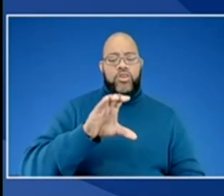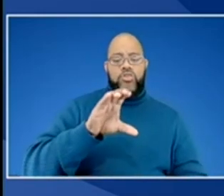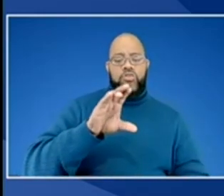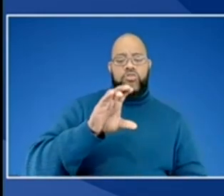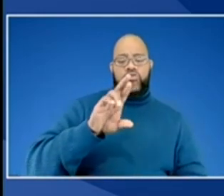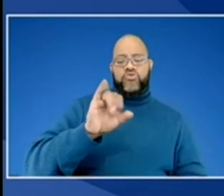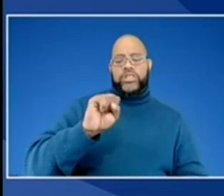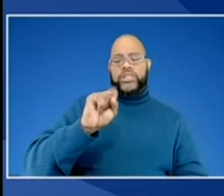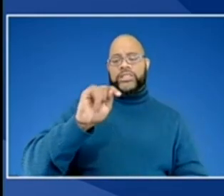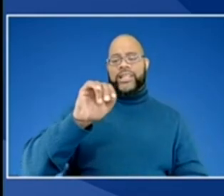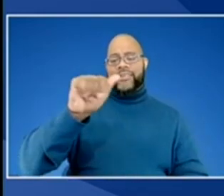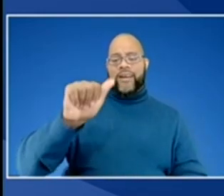here representing herself.